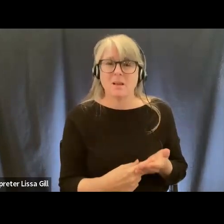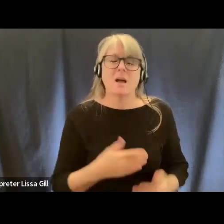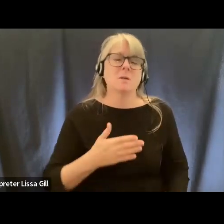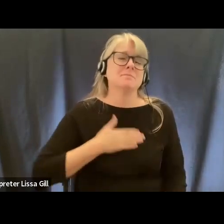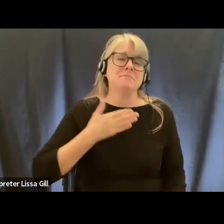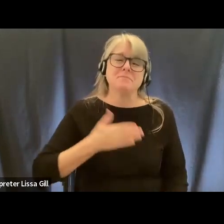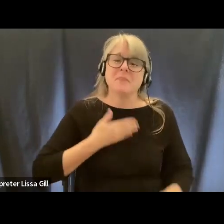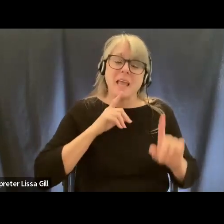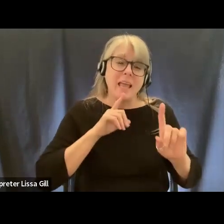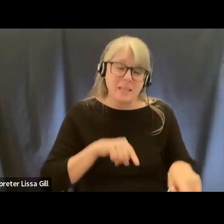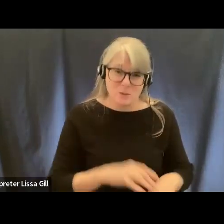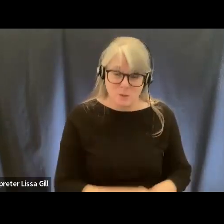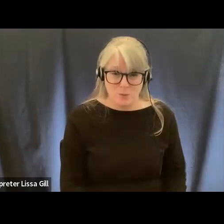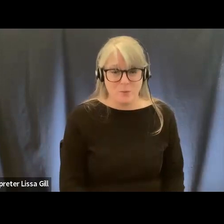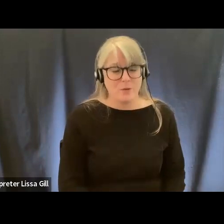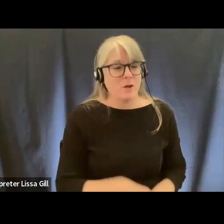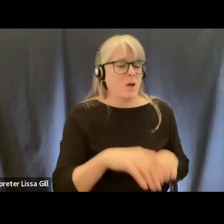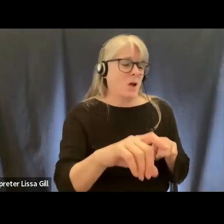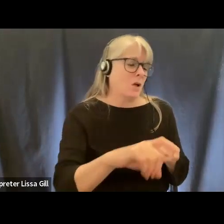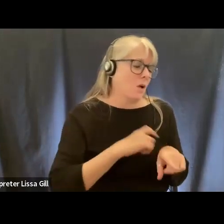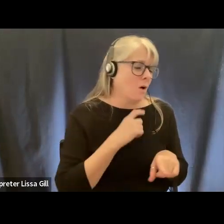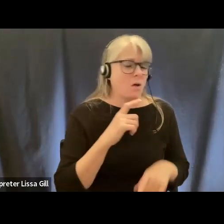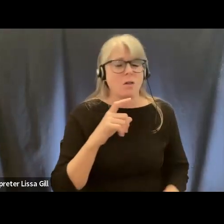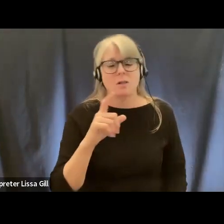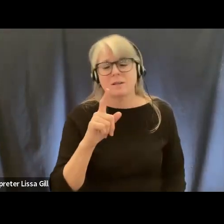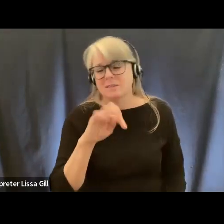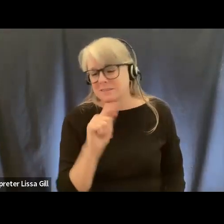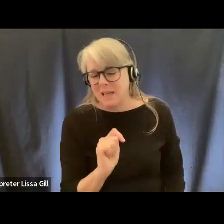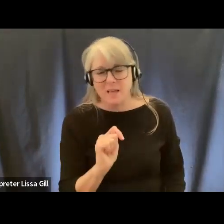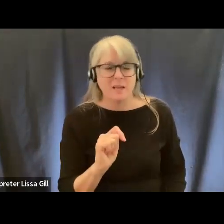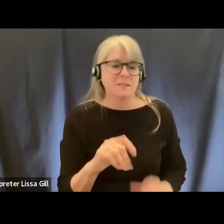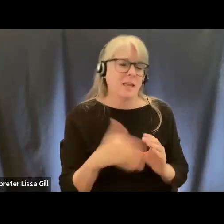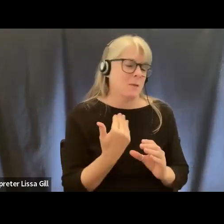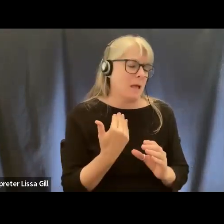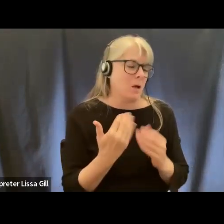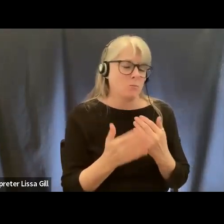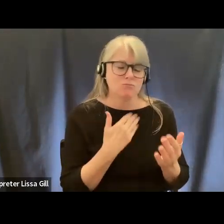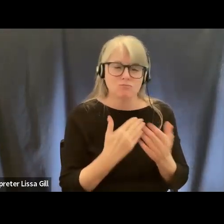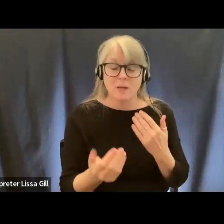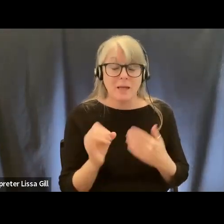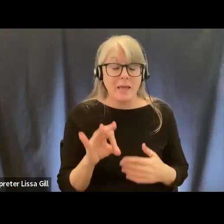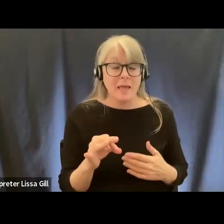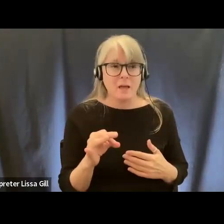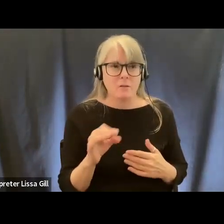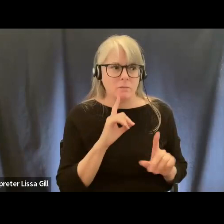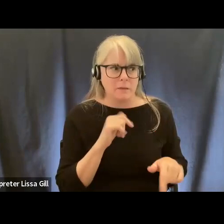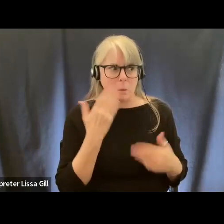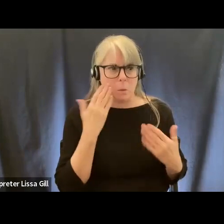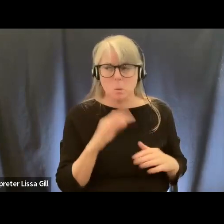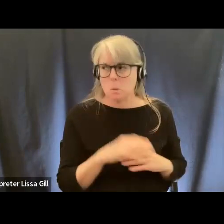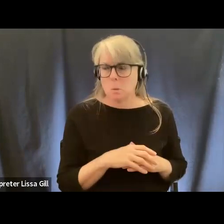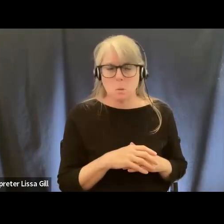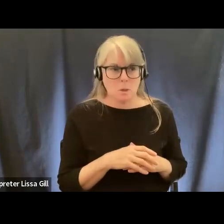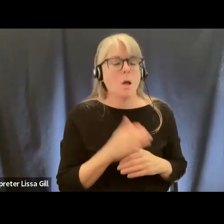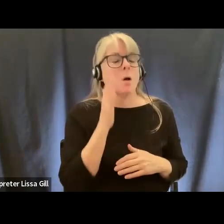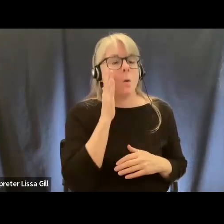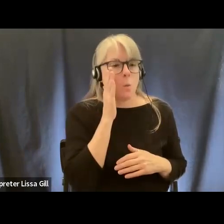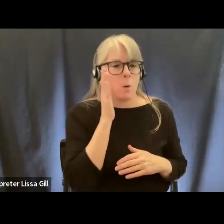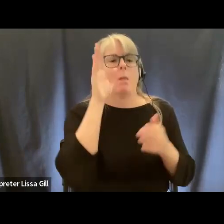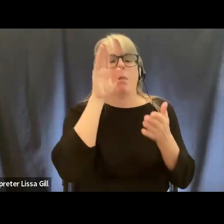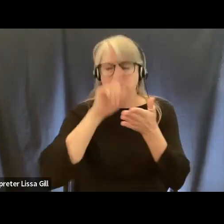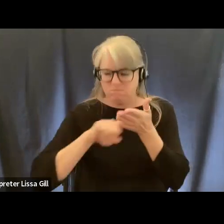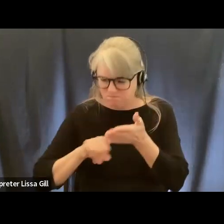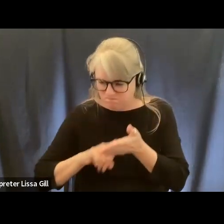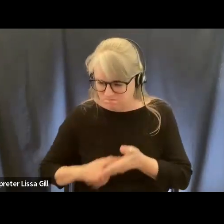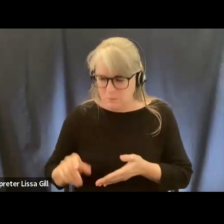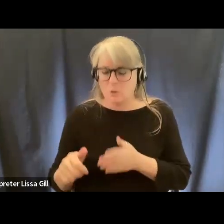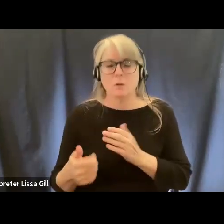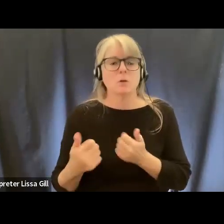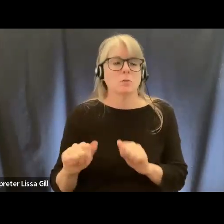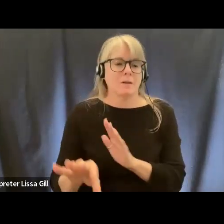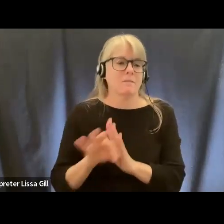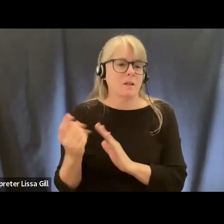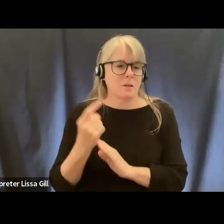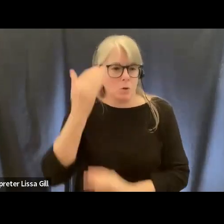You can give me a call or a text or an email and if I don't know the answer to your question, I assure you I will get to the bottom and try to locate someone who does for you.